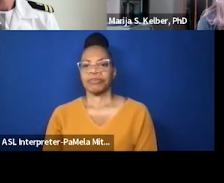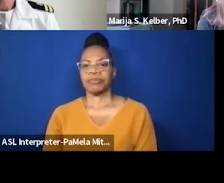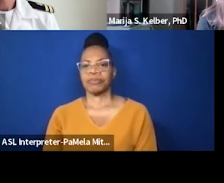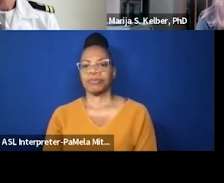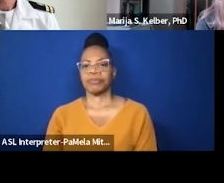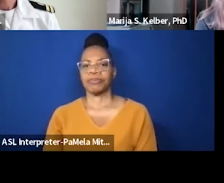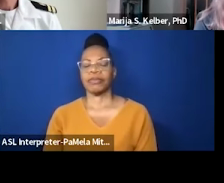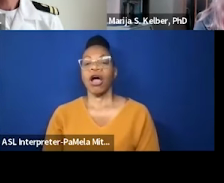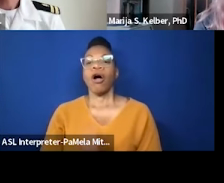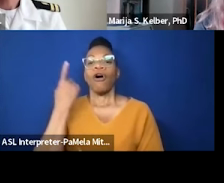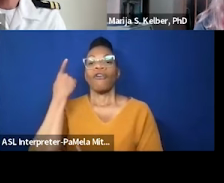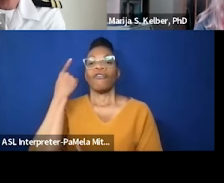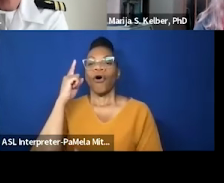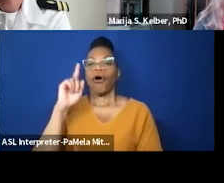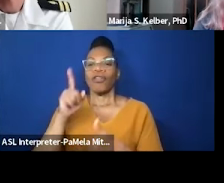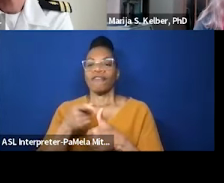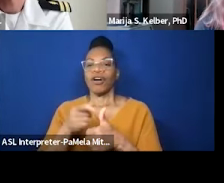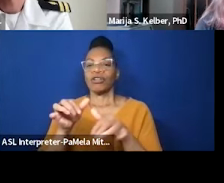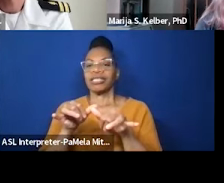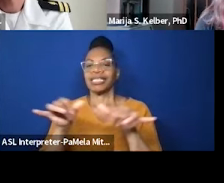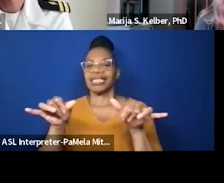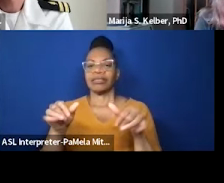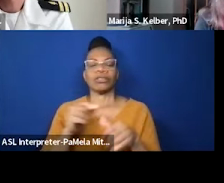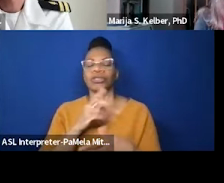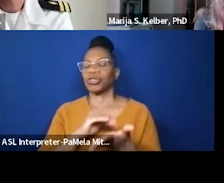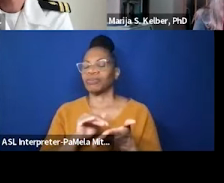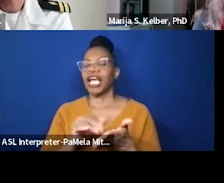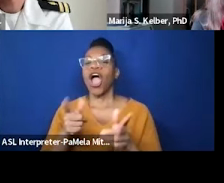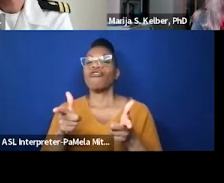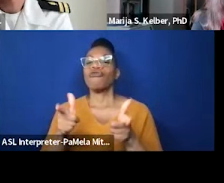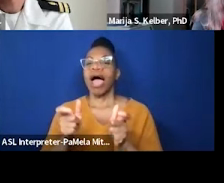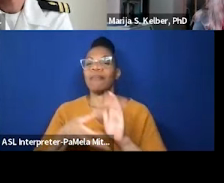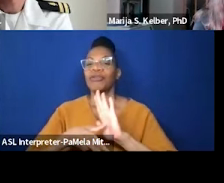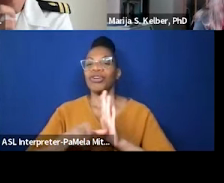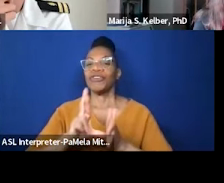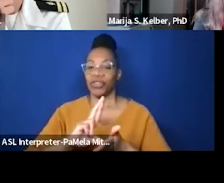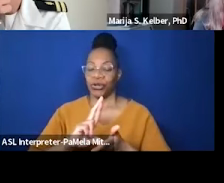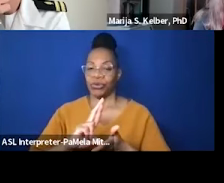Okay, so for the first systematic or rapid review, I'm sorry, we looked at this association